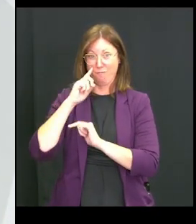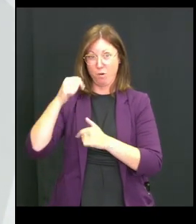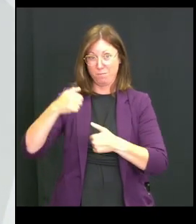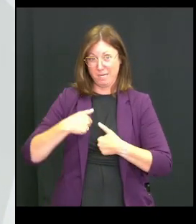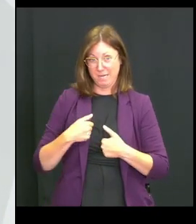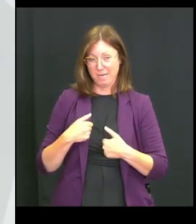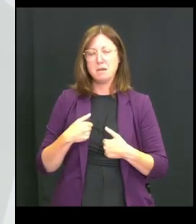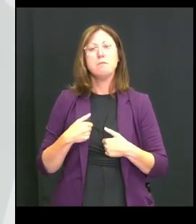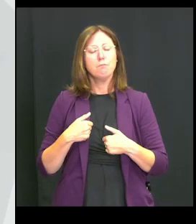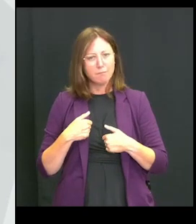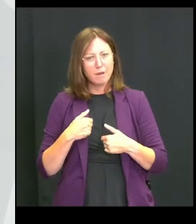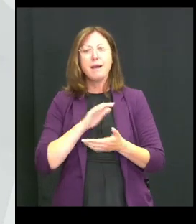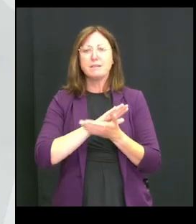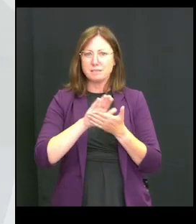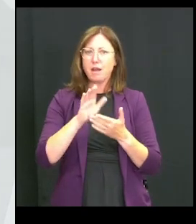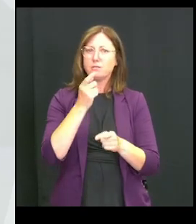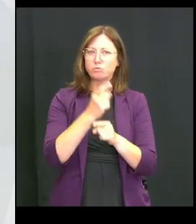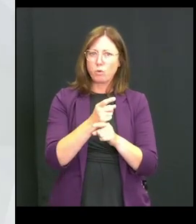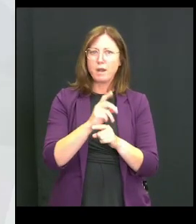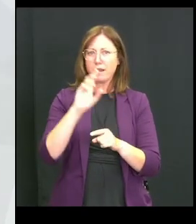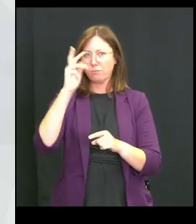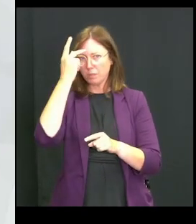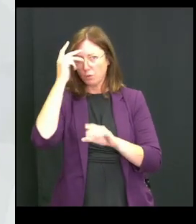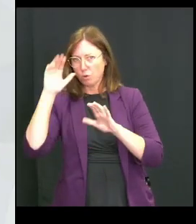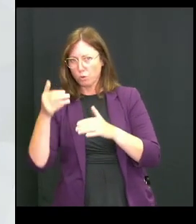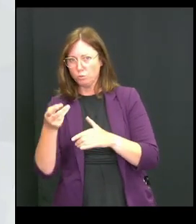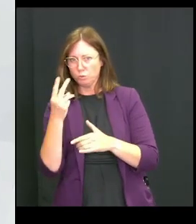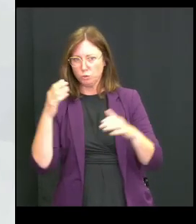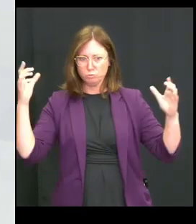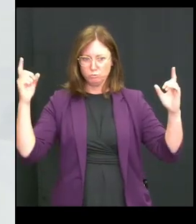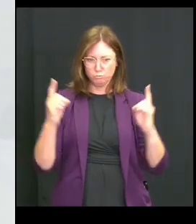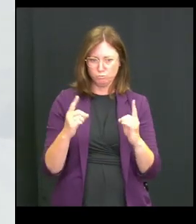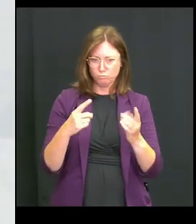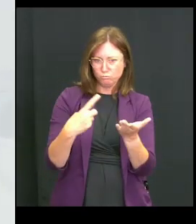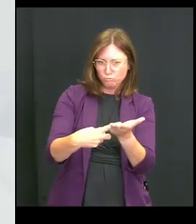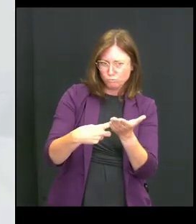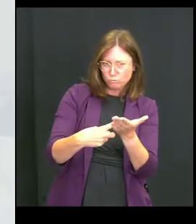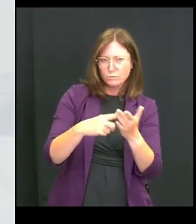I like the cross partisan dialogue, et cetera. But the reality is, it's hard for me,